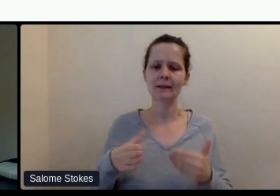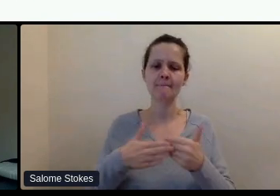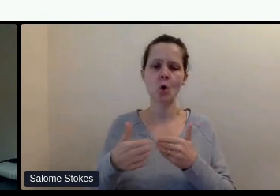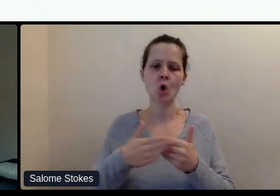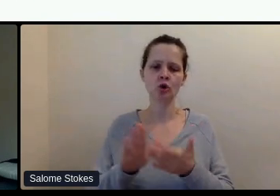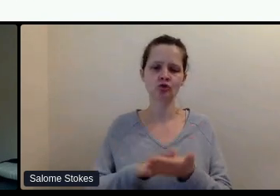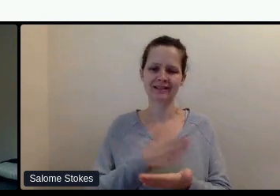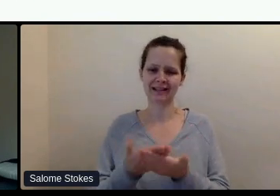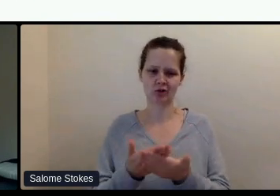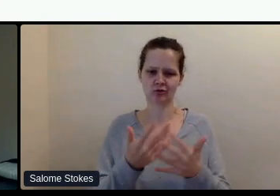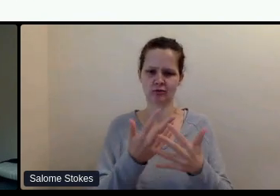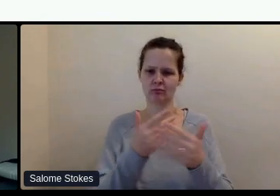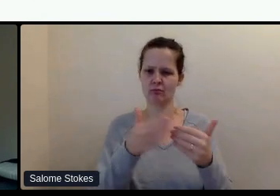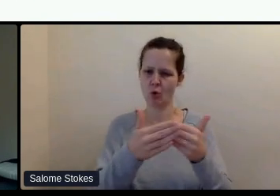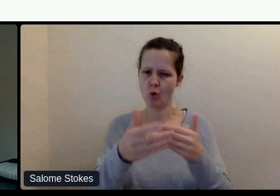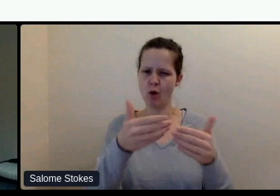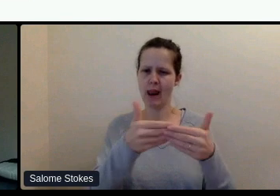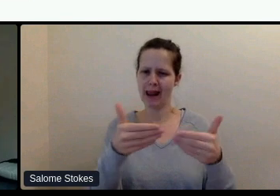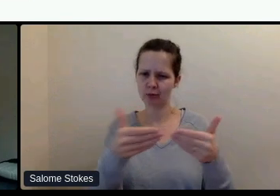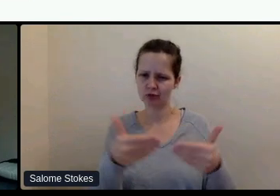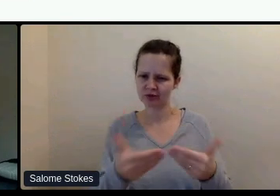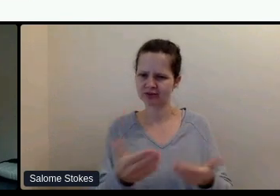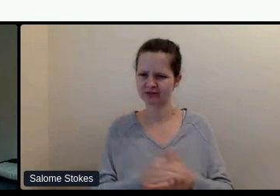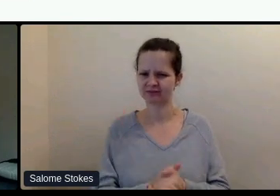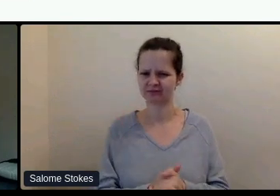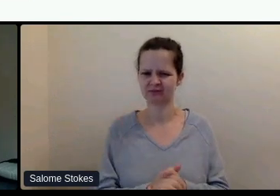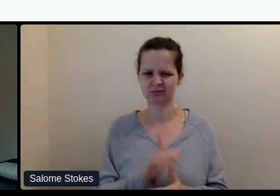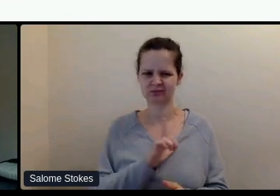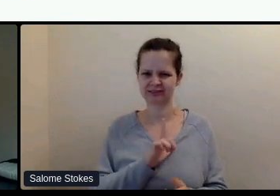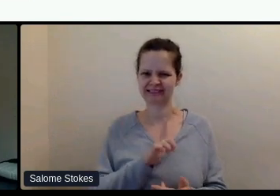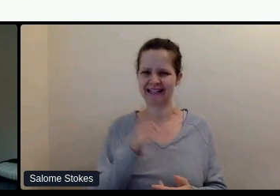languages so people can read in their own language or in a language they're more